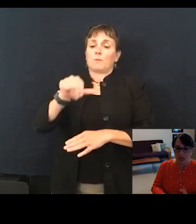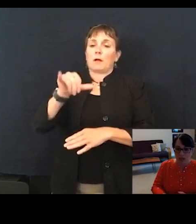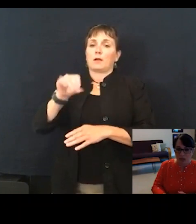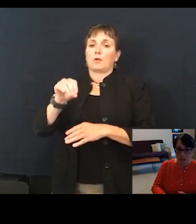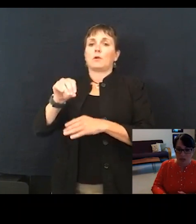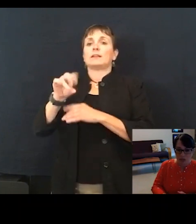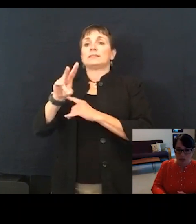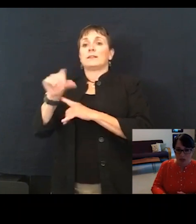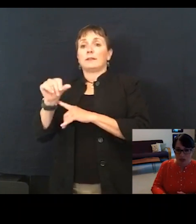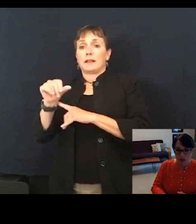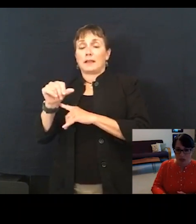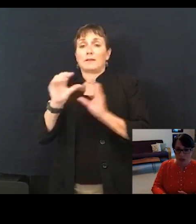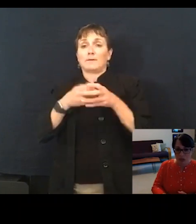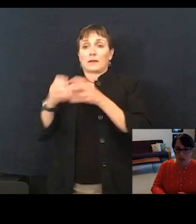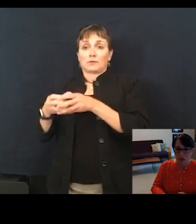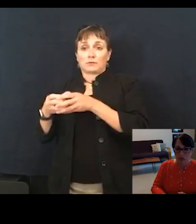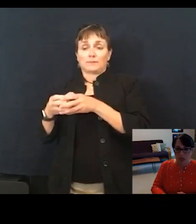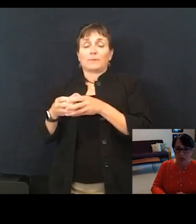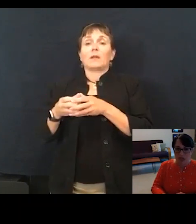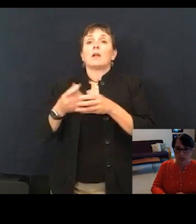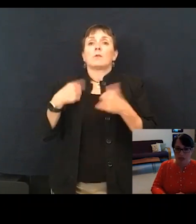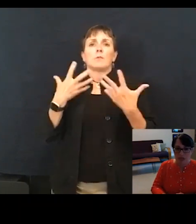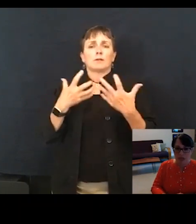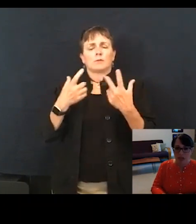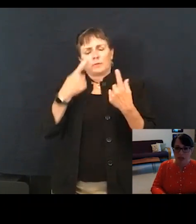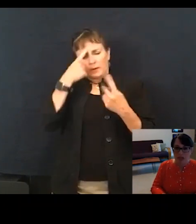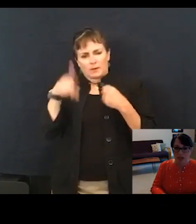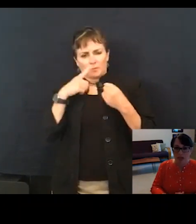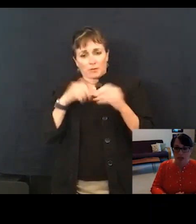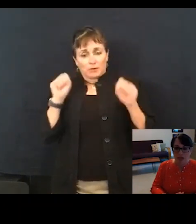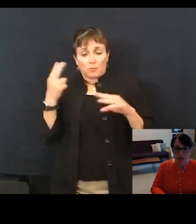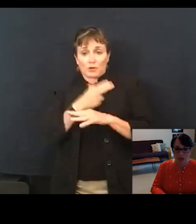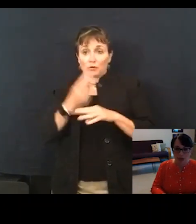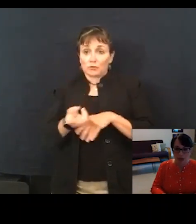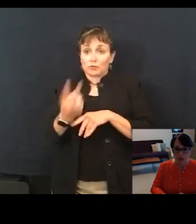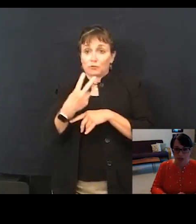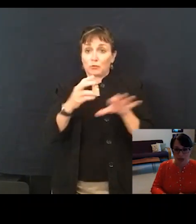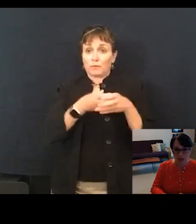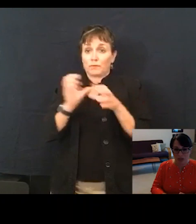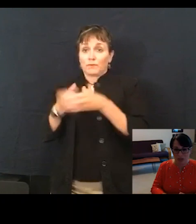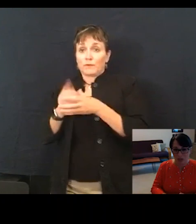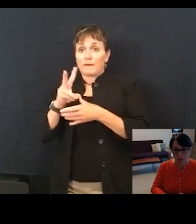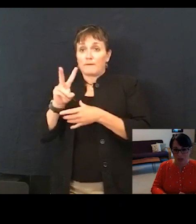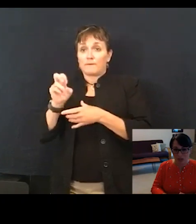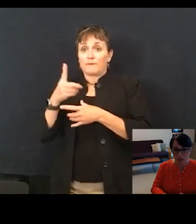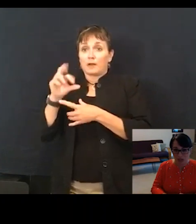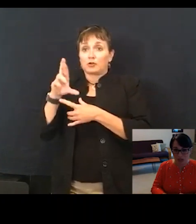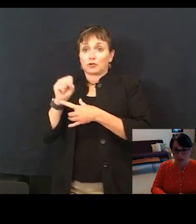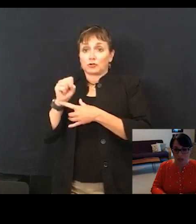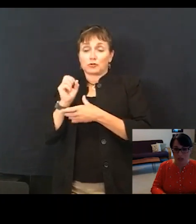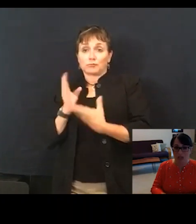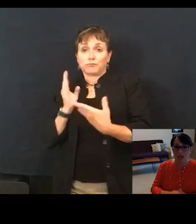Can we use dual vectors to express myosin 7A at a level comparable to endogenous expression in mice?